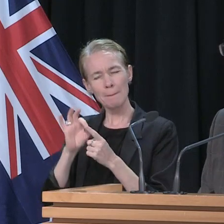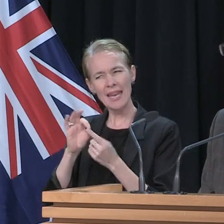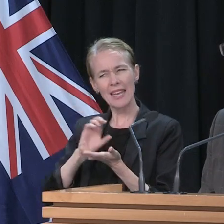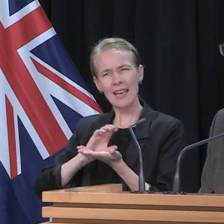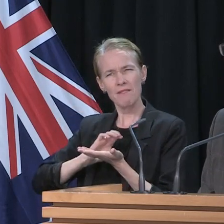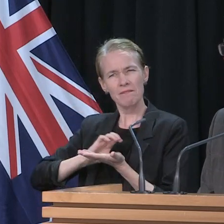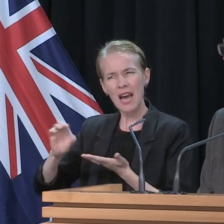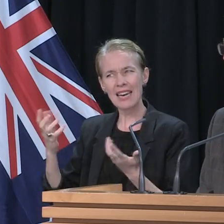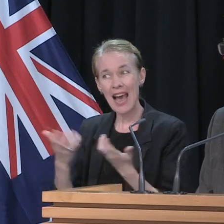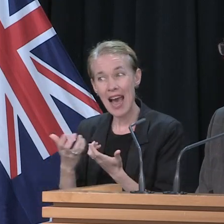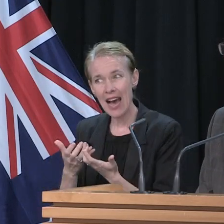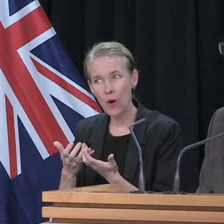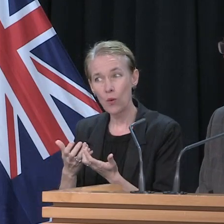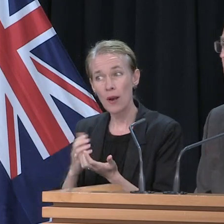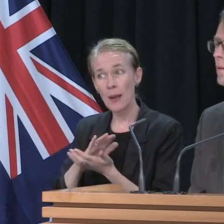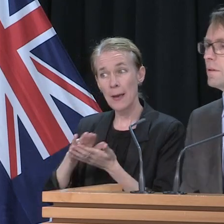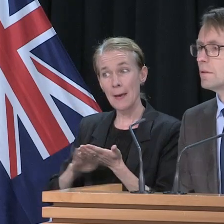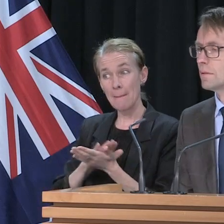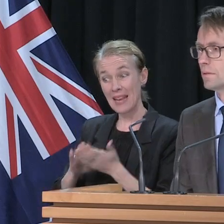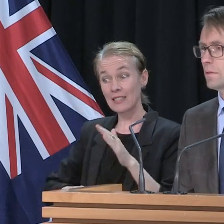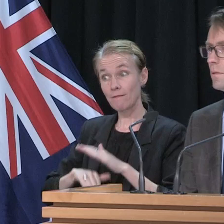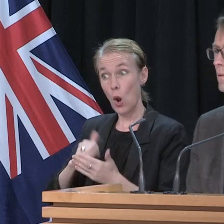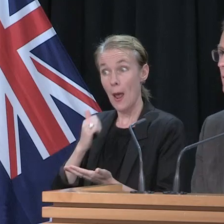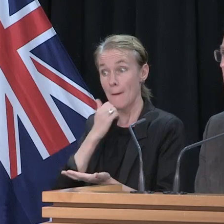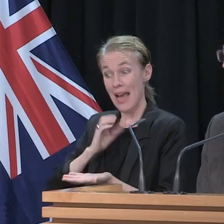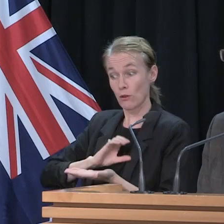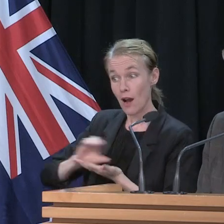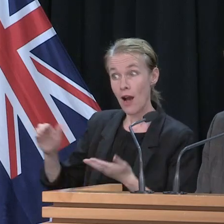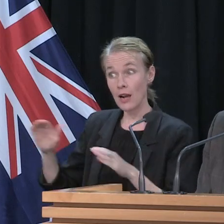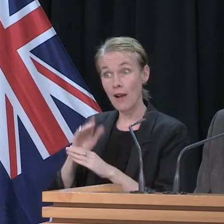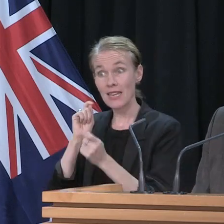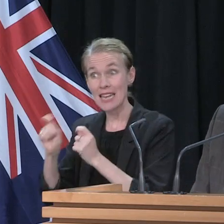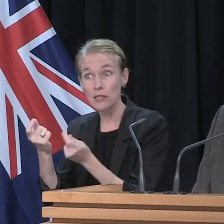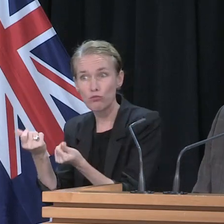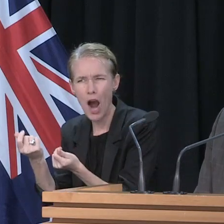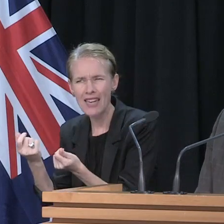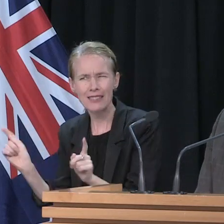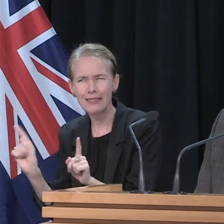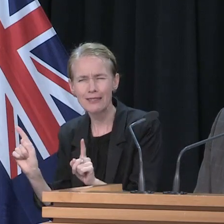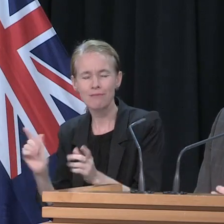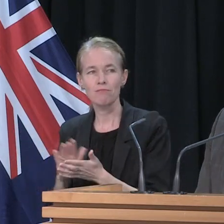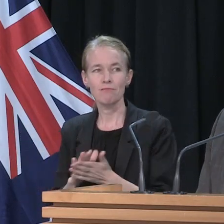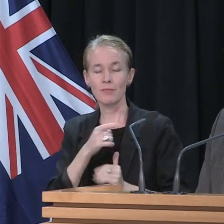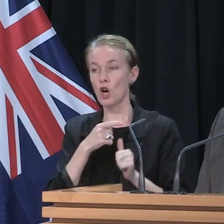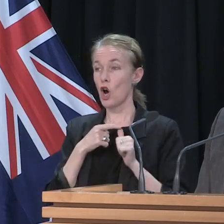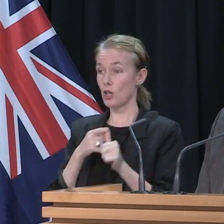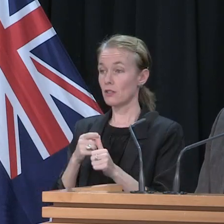clarify what the funding is for the GPs? Do they get reimbursed the entire copayment of the cost or is it